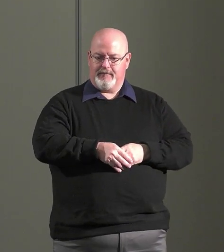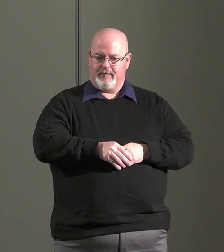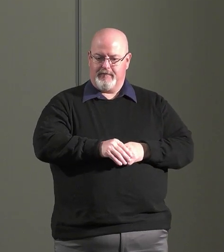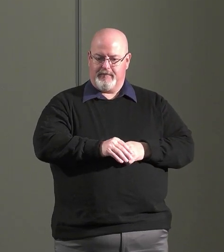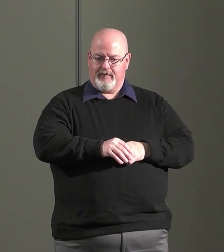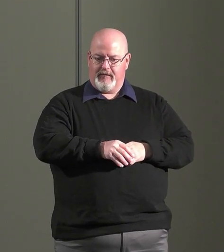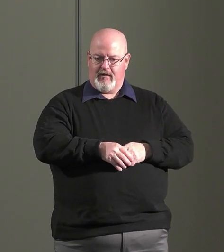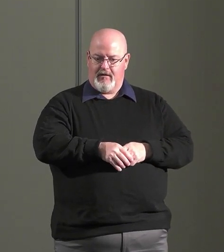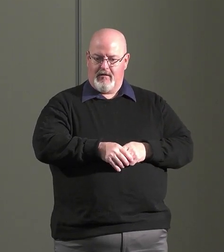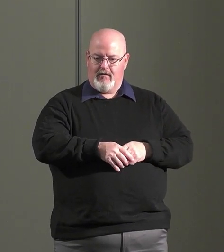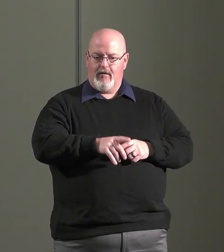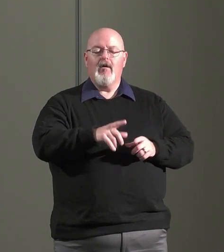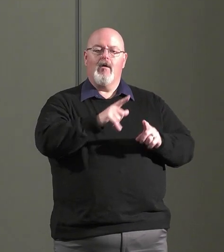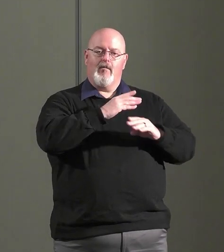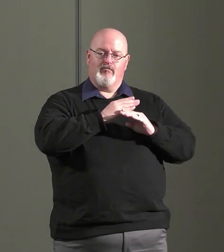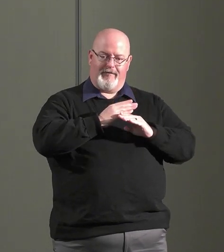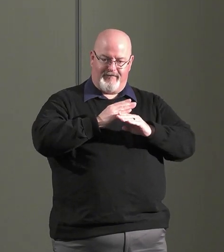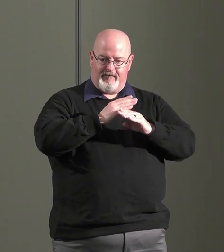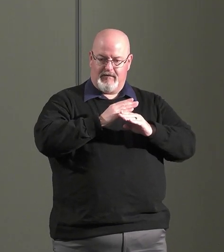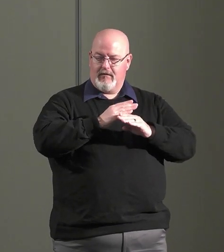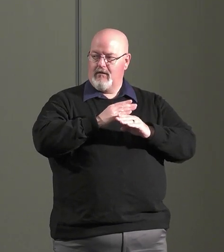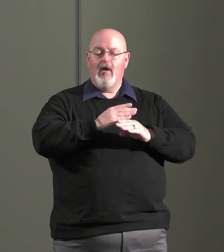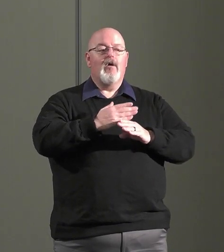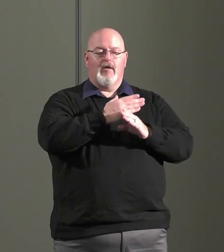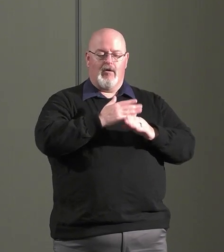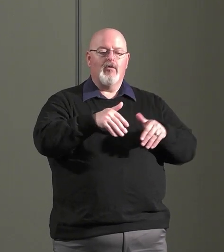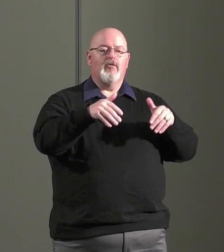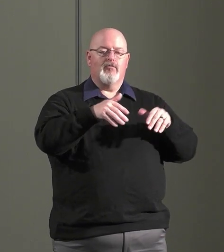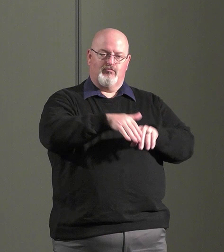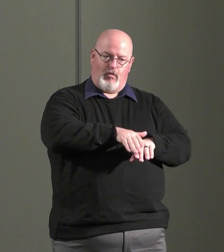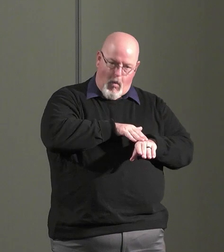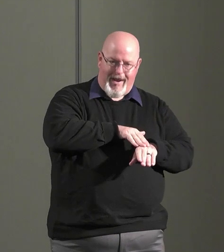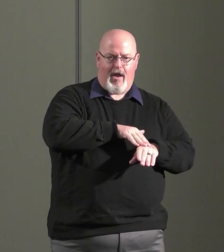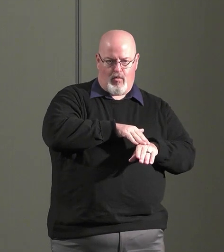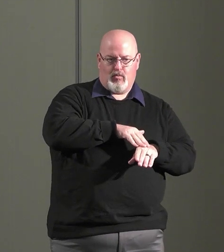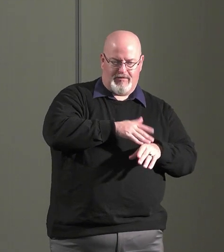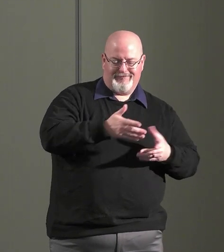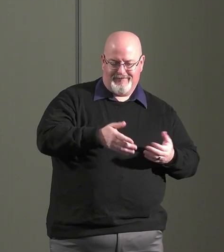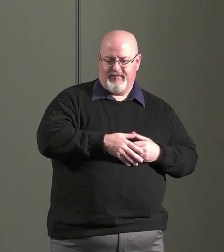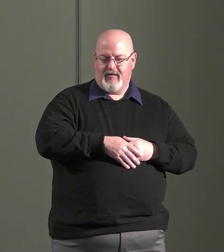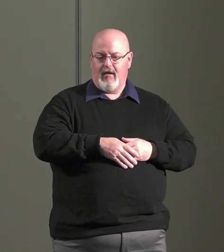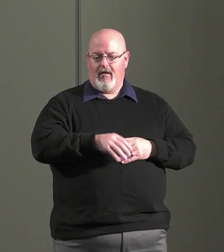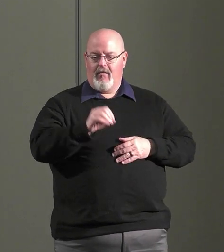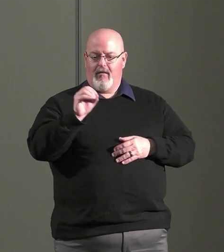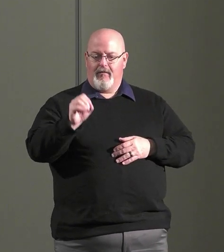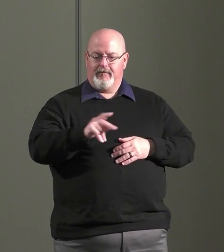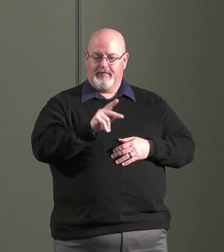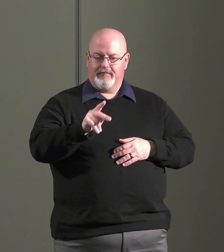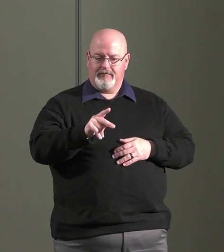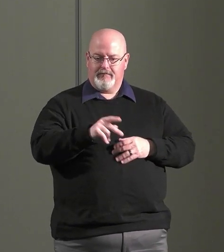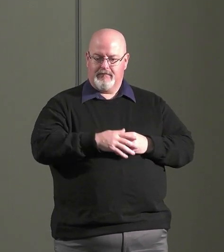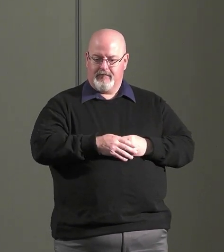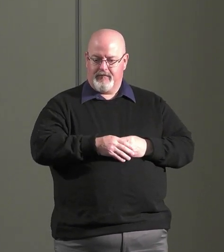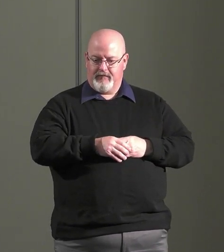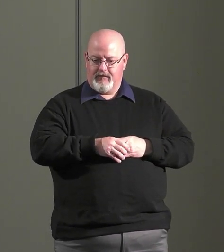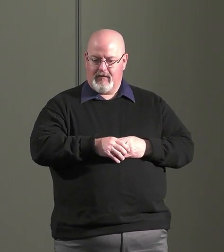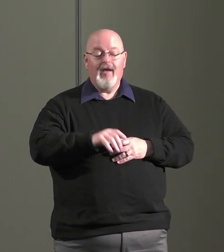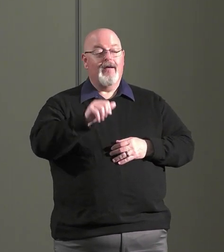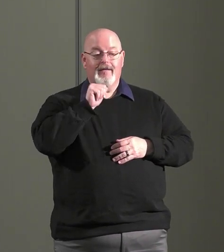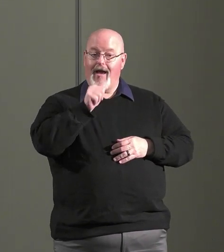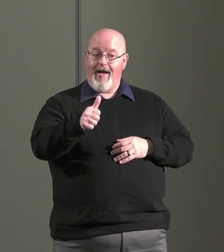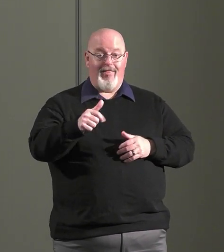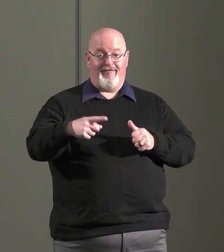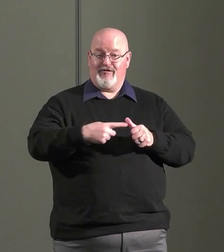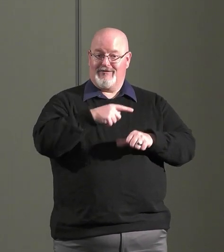Yeah. To prevent people from slowing down people. All right. It is not the first time that Vispero